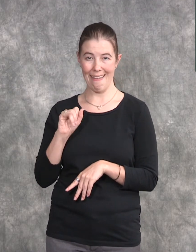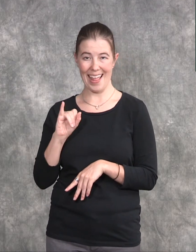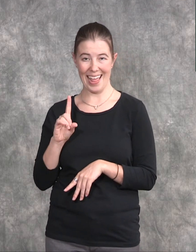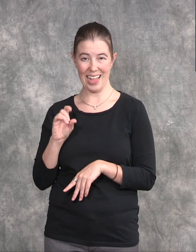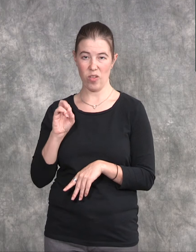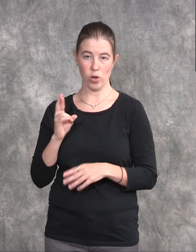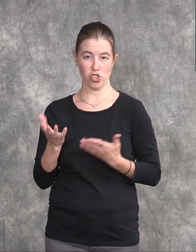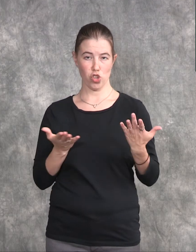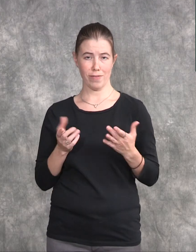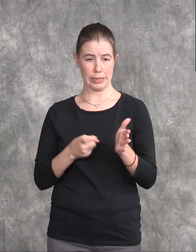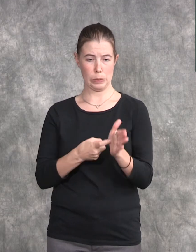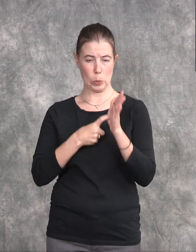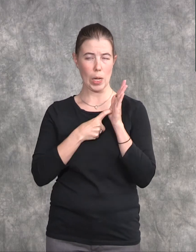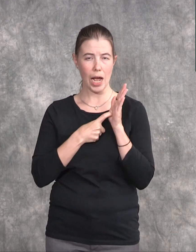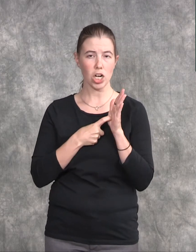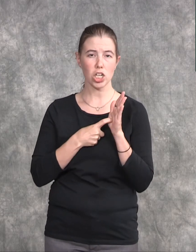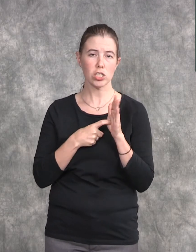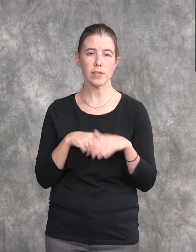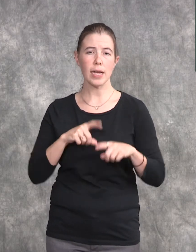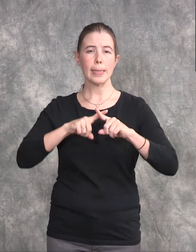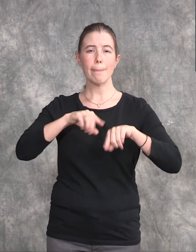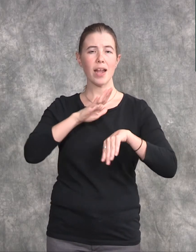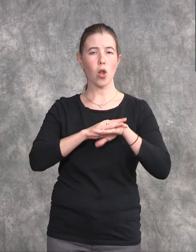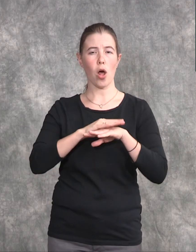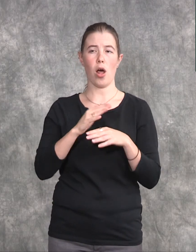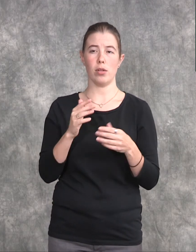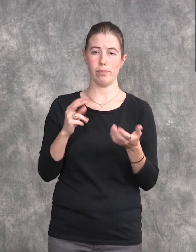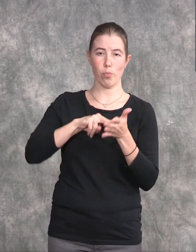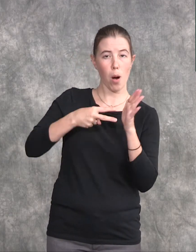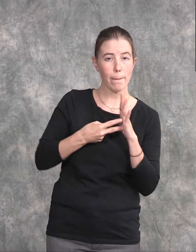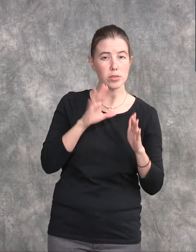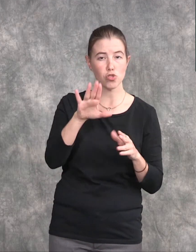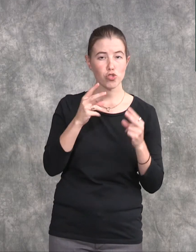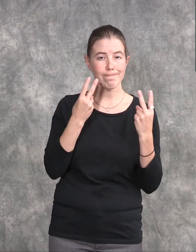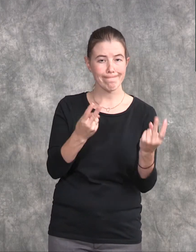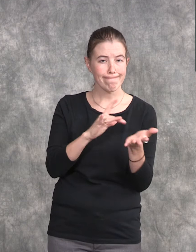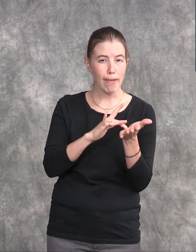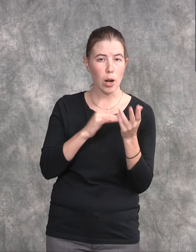required depends on the purpose of your medical visit